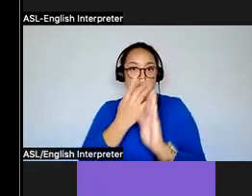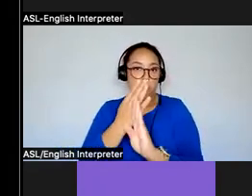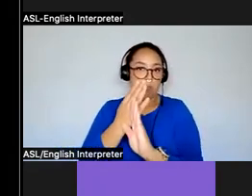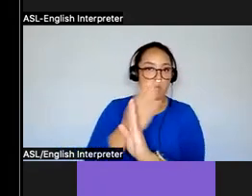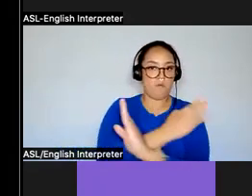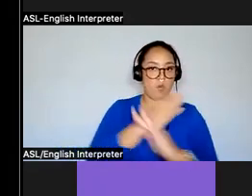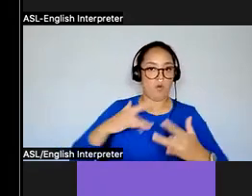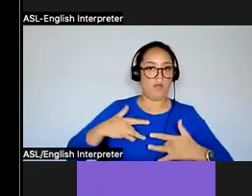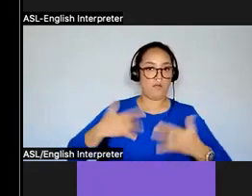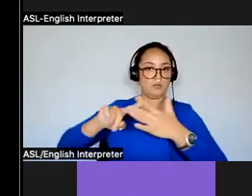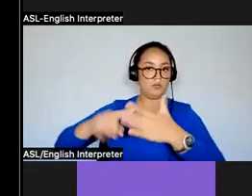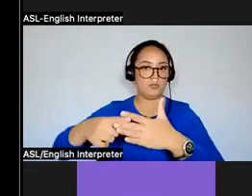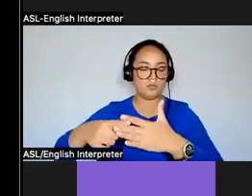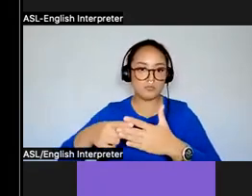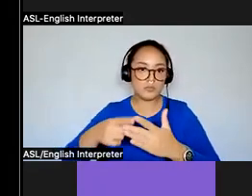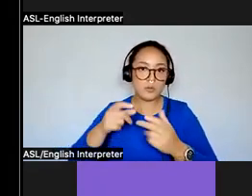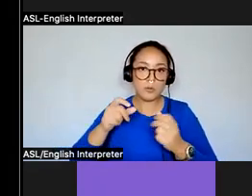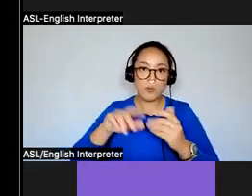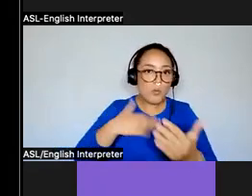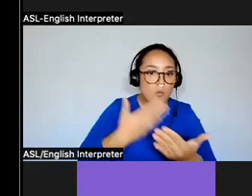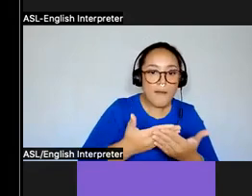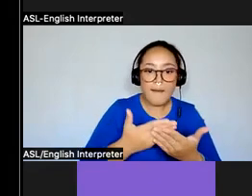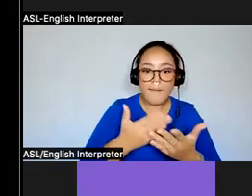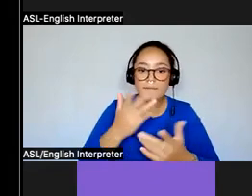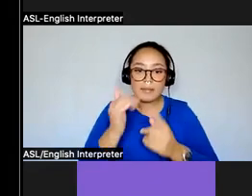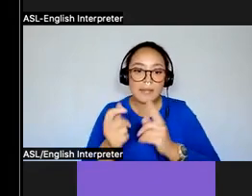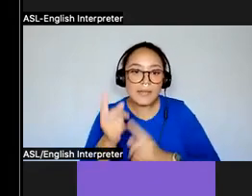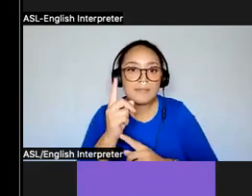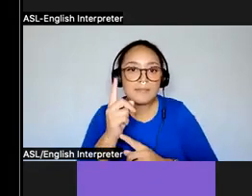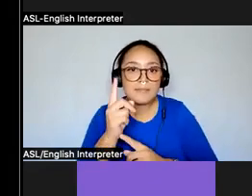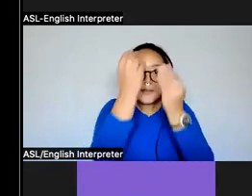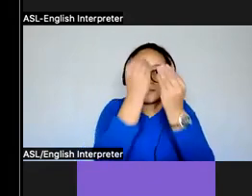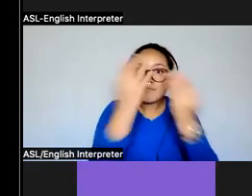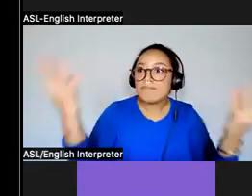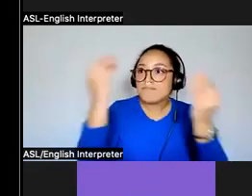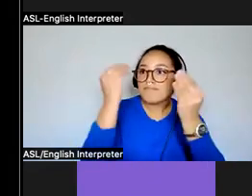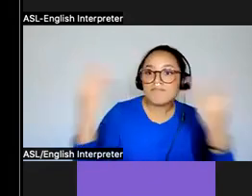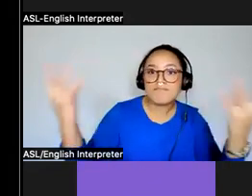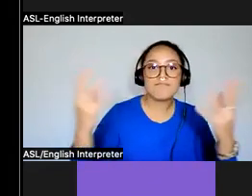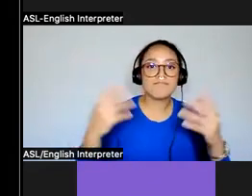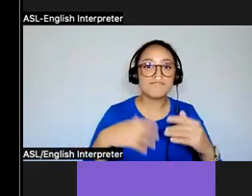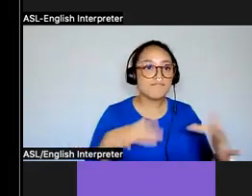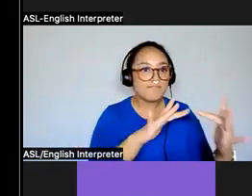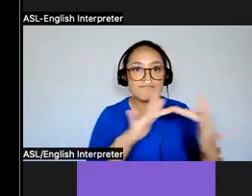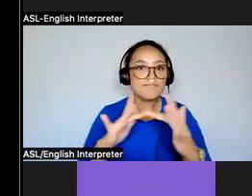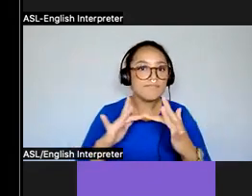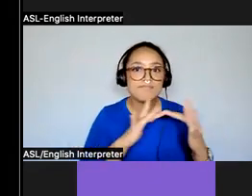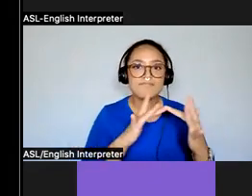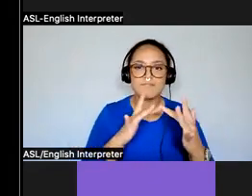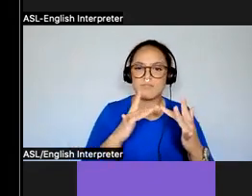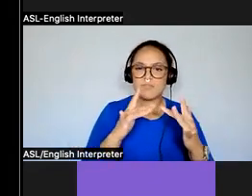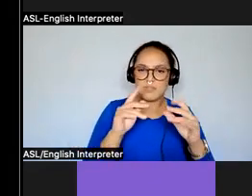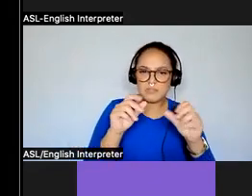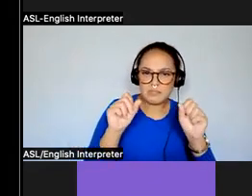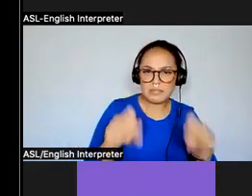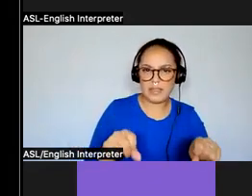So we can, you know, do a little bit of last minute outreach, the, you know, the hour preceding